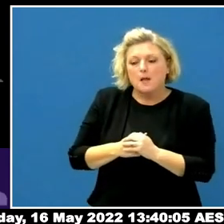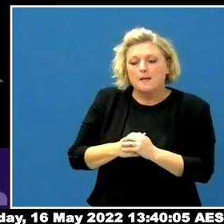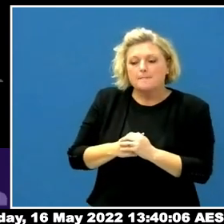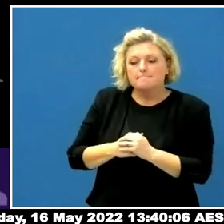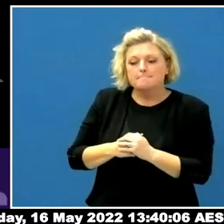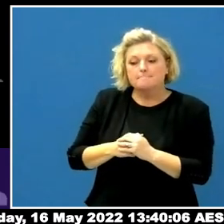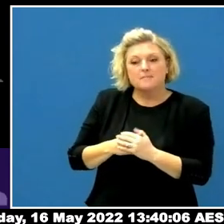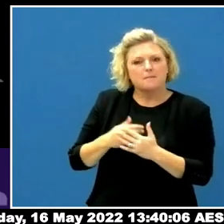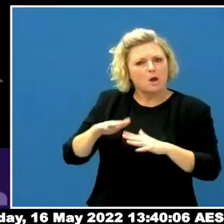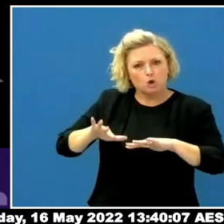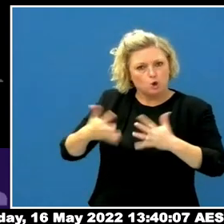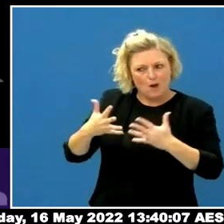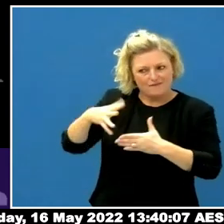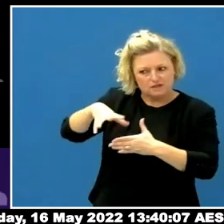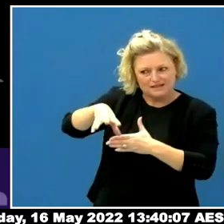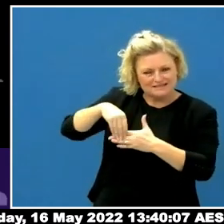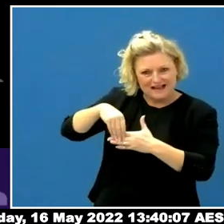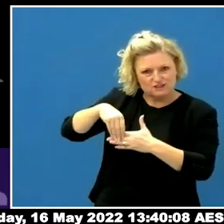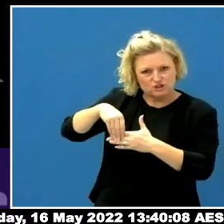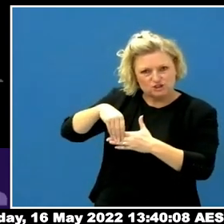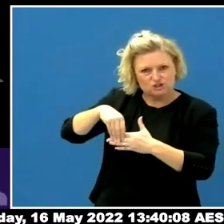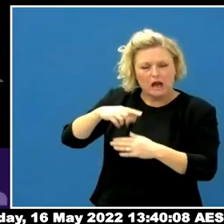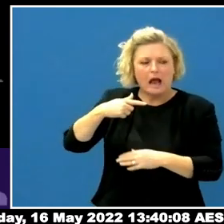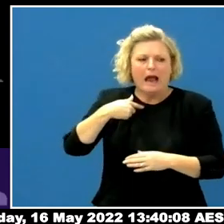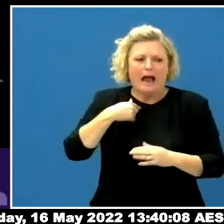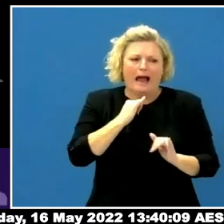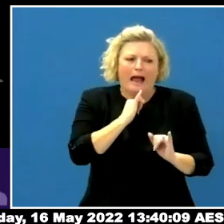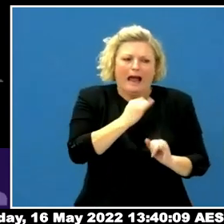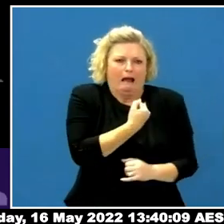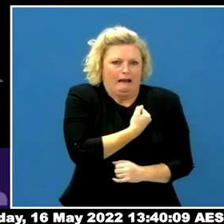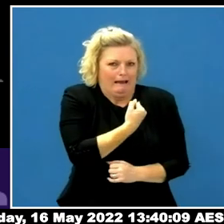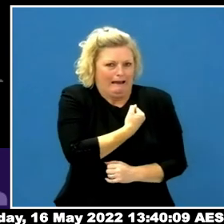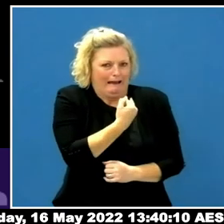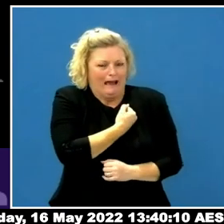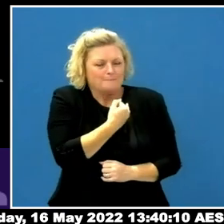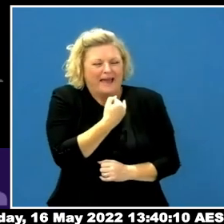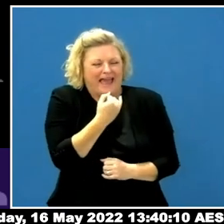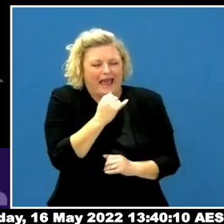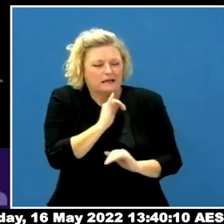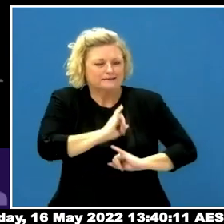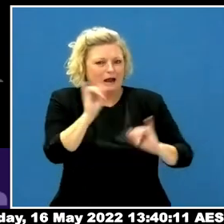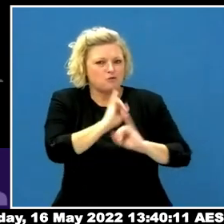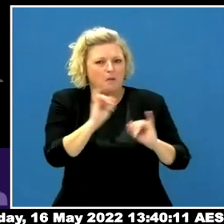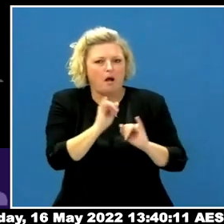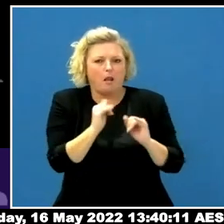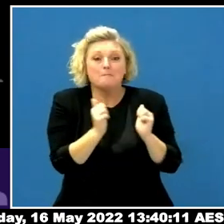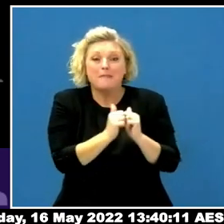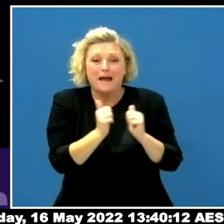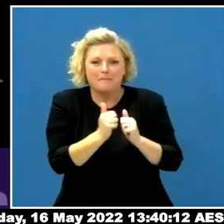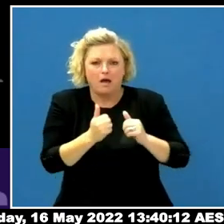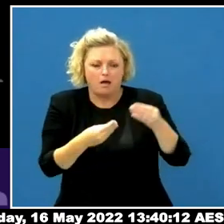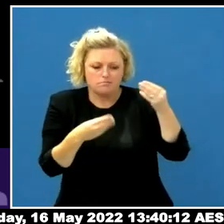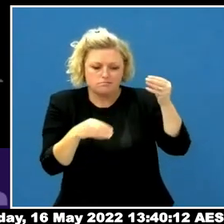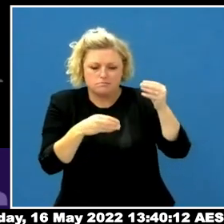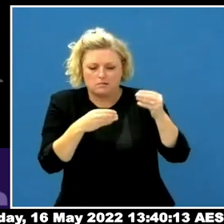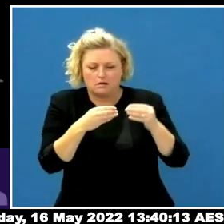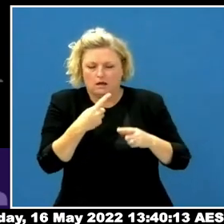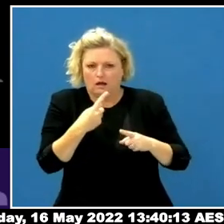I'm pretty bad at keeping paperwork, but yes, every year we would have a meeting